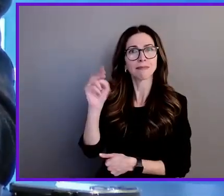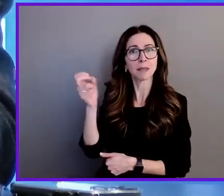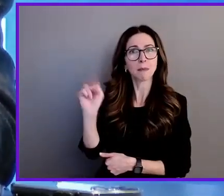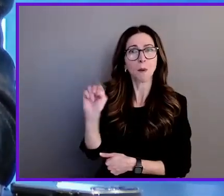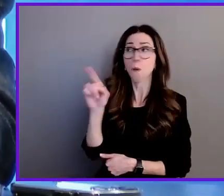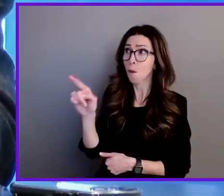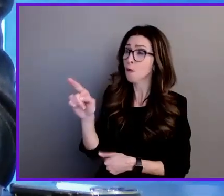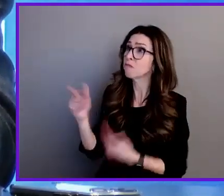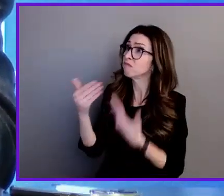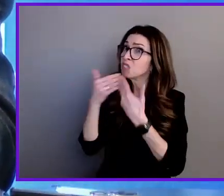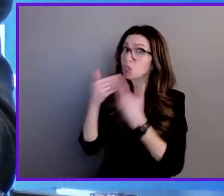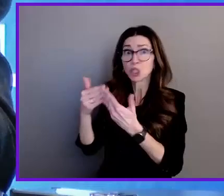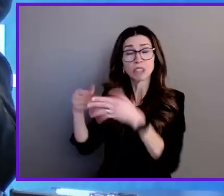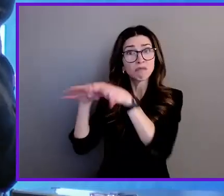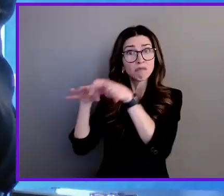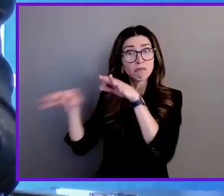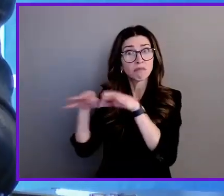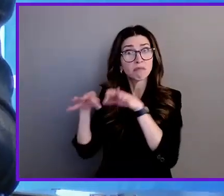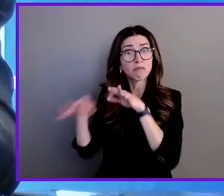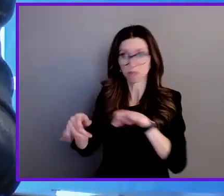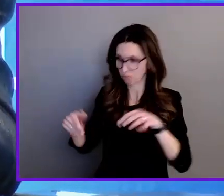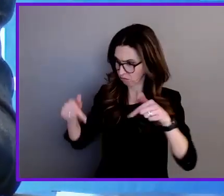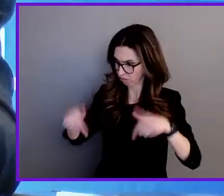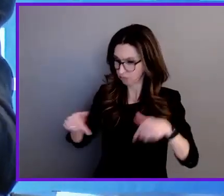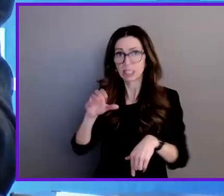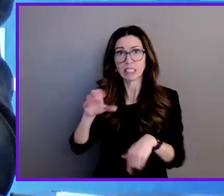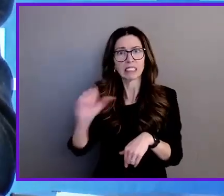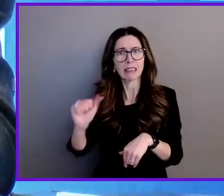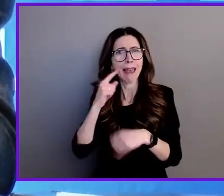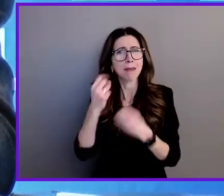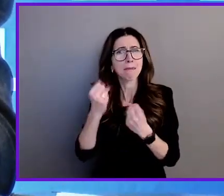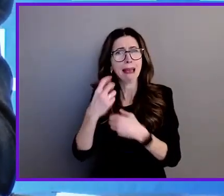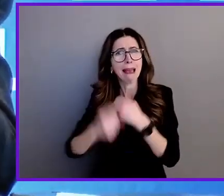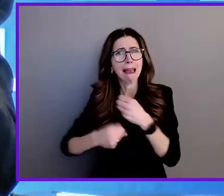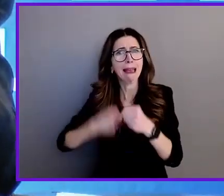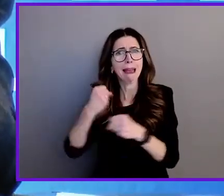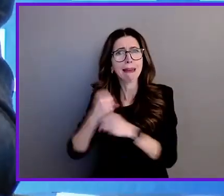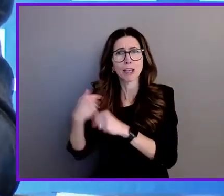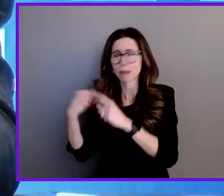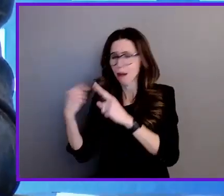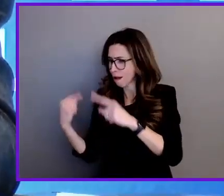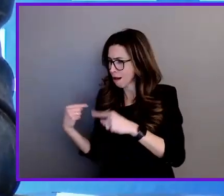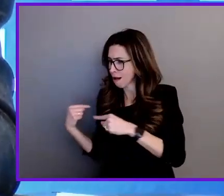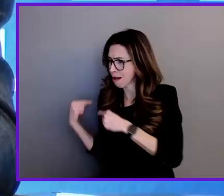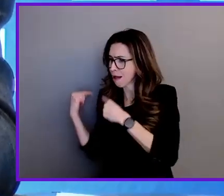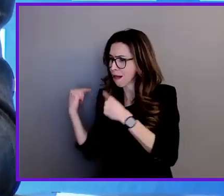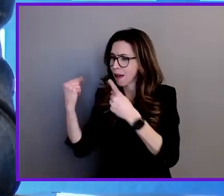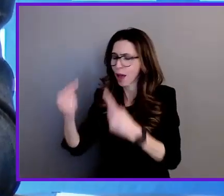the Council has been on. It’s been many years in the making. I think the establishment of the Creating,